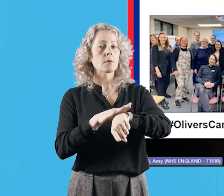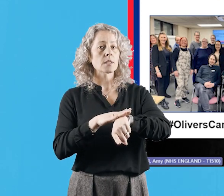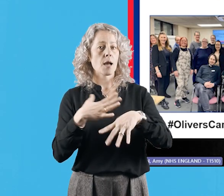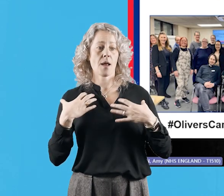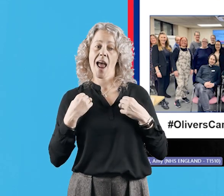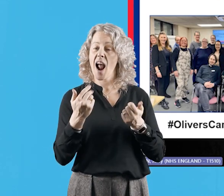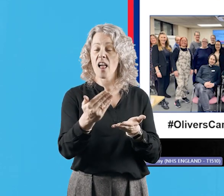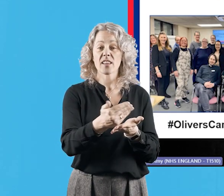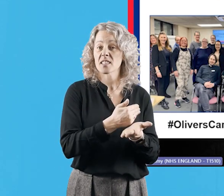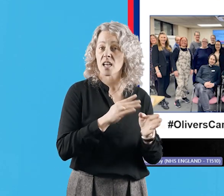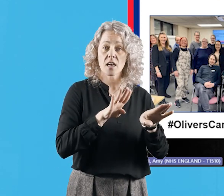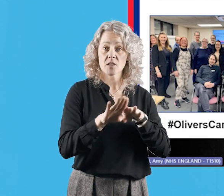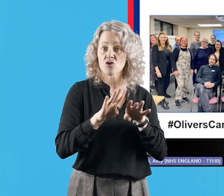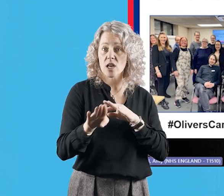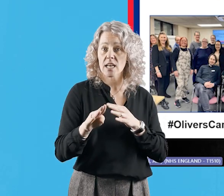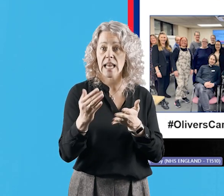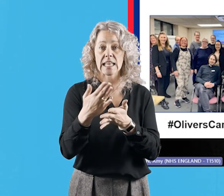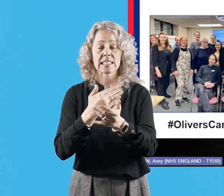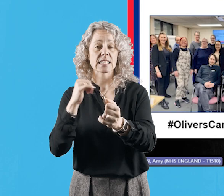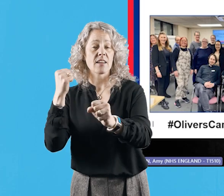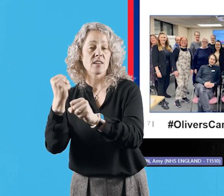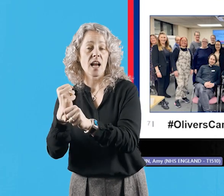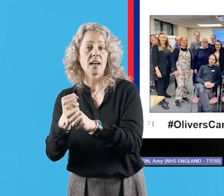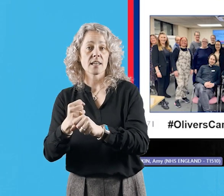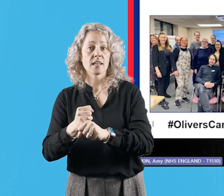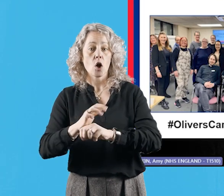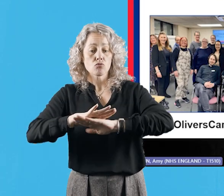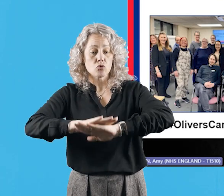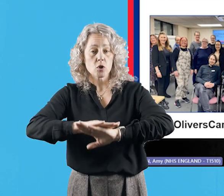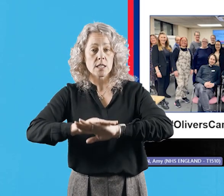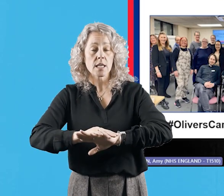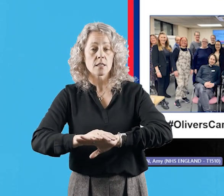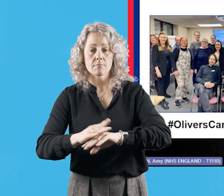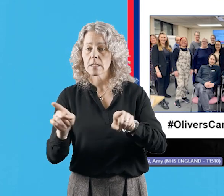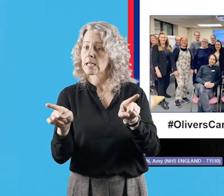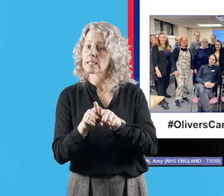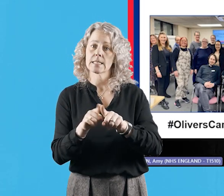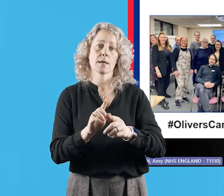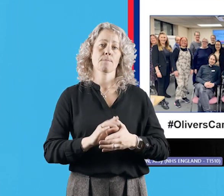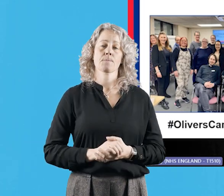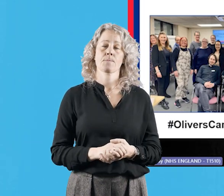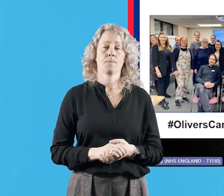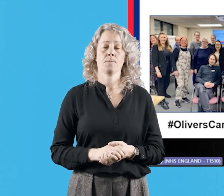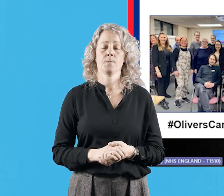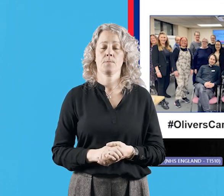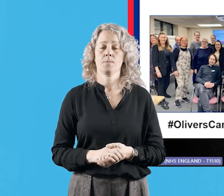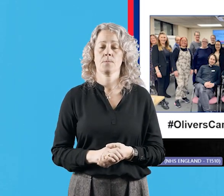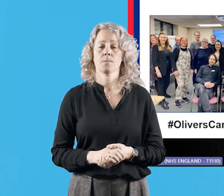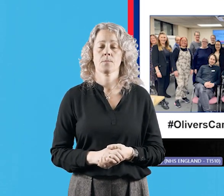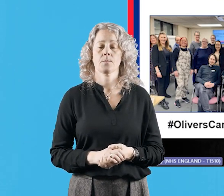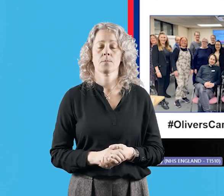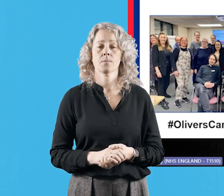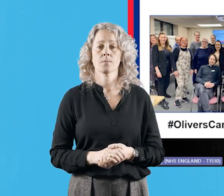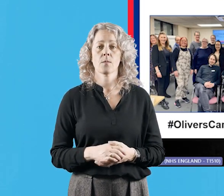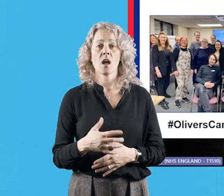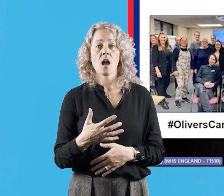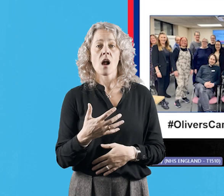seen alongside health and safety training, safeguarding, resuscitation, those types of training. So therefore we do get